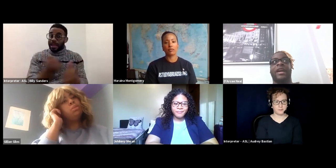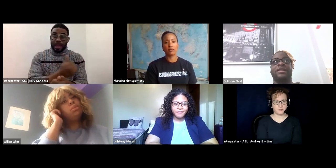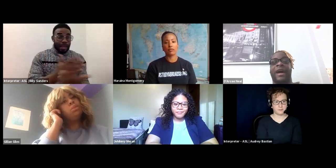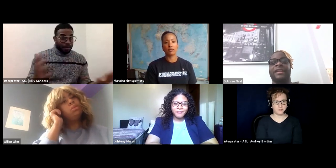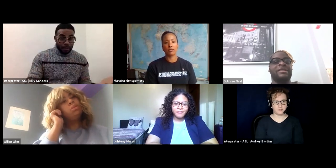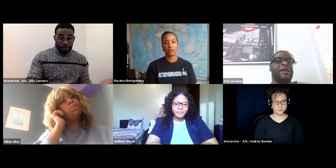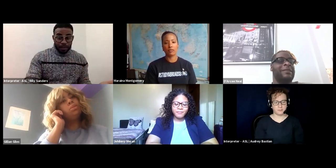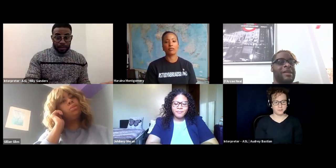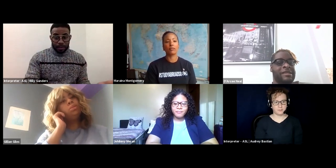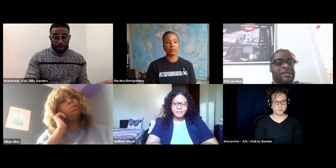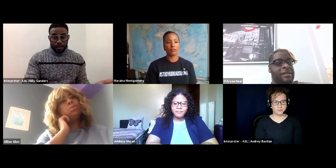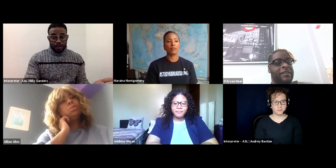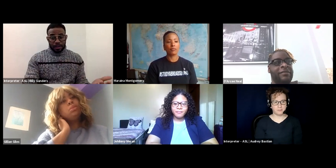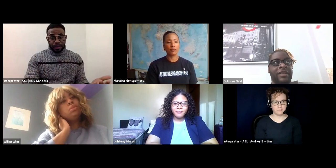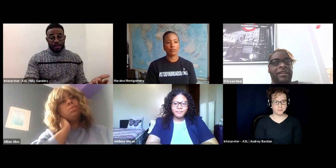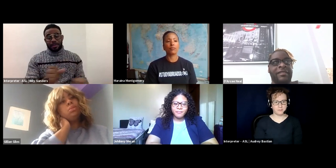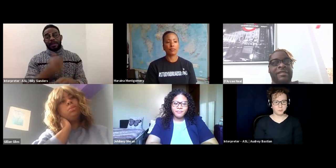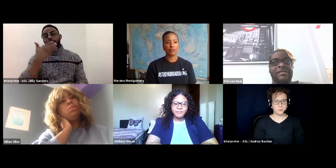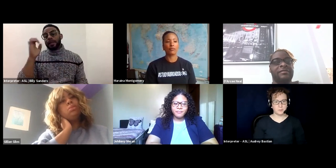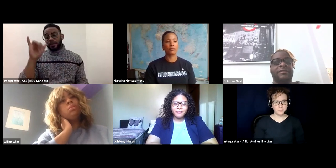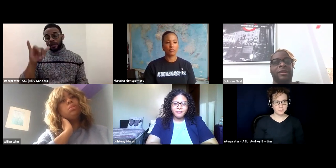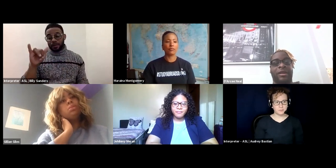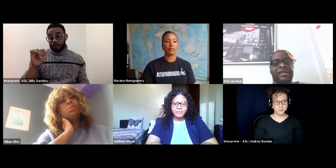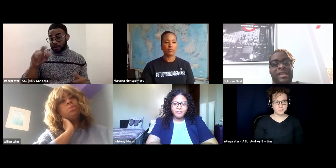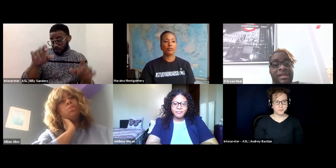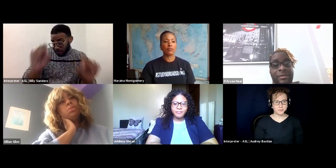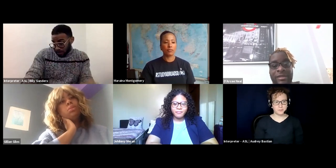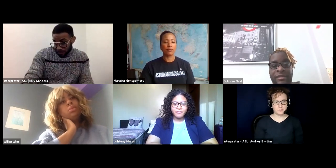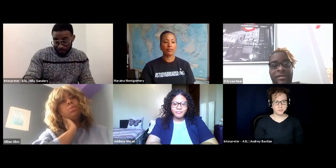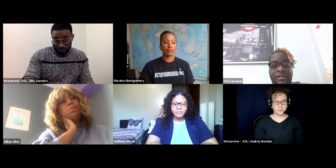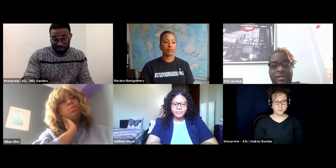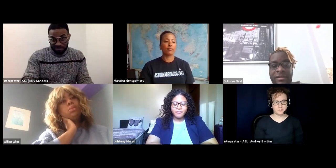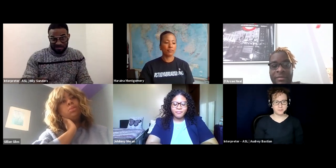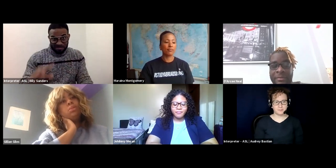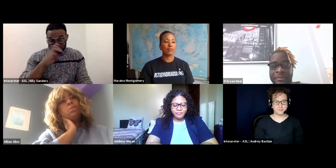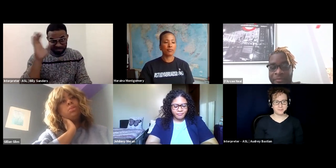and you make the best of it as corny as that sounds.